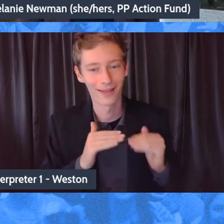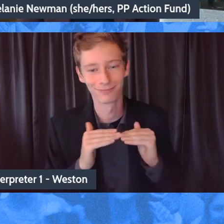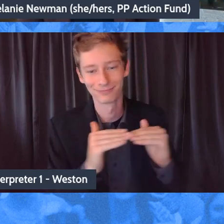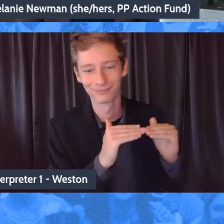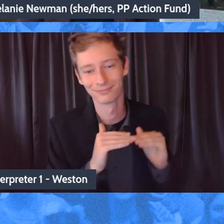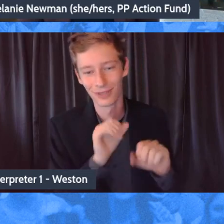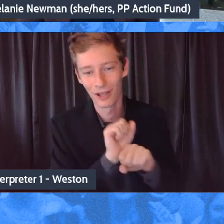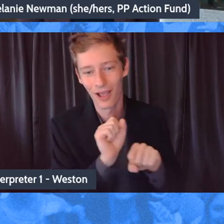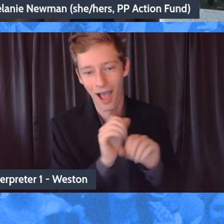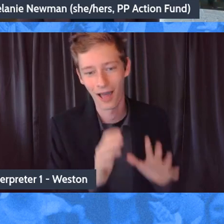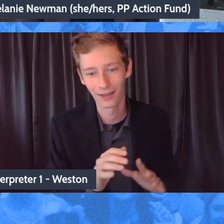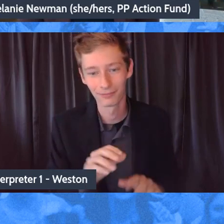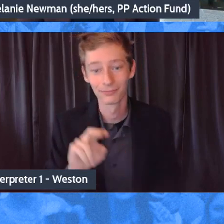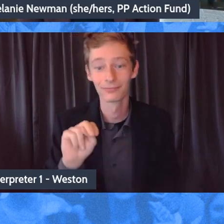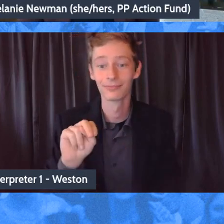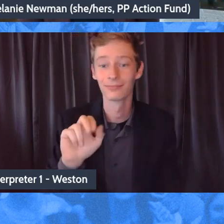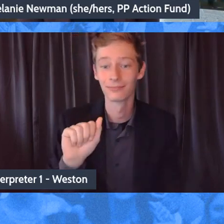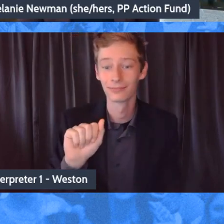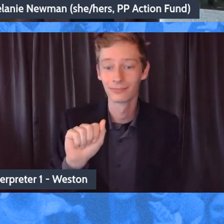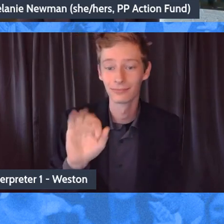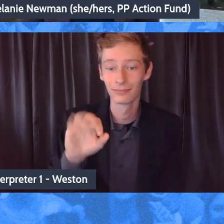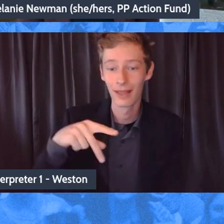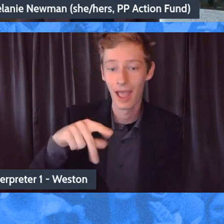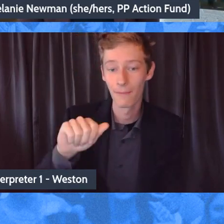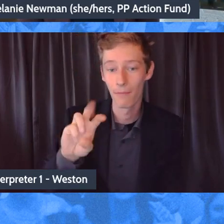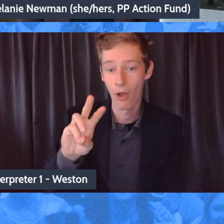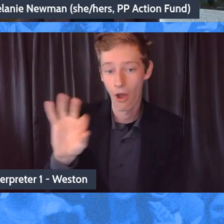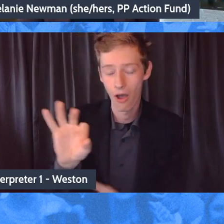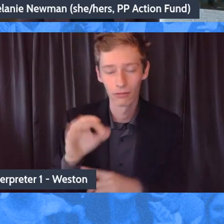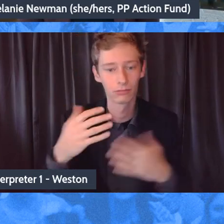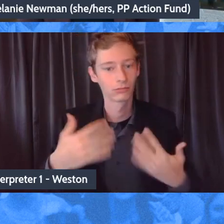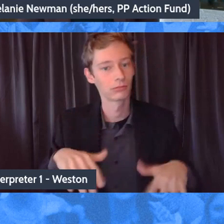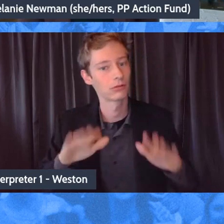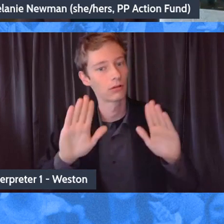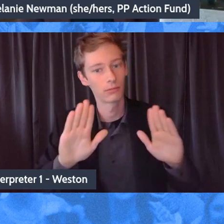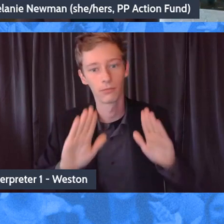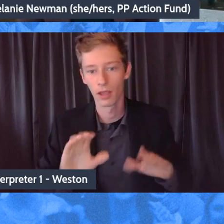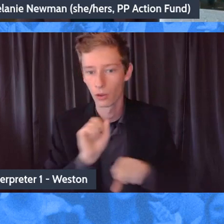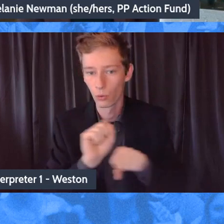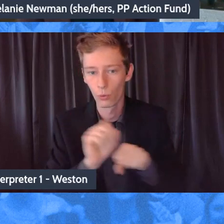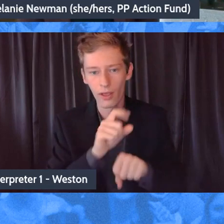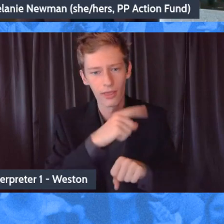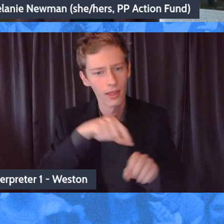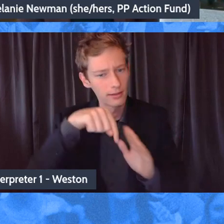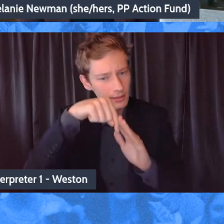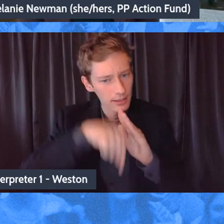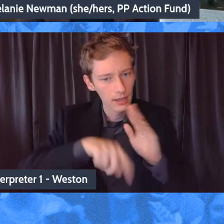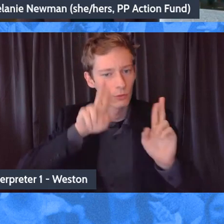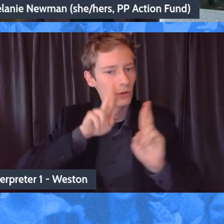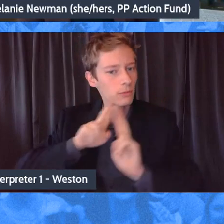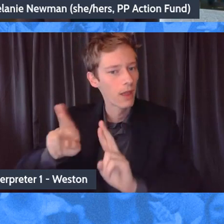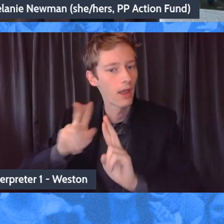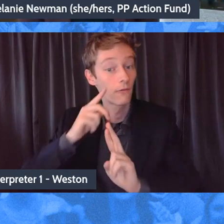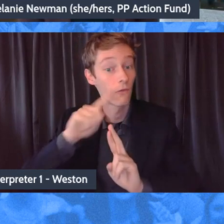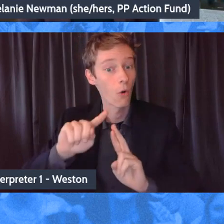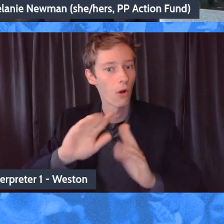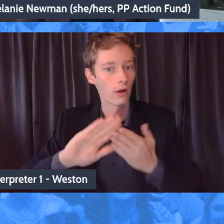and they work so hard and so deeply and respectfully with our communities. And I'm like continuously inspired day in and day out by them.